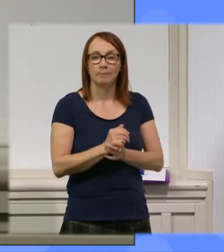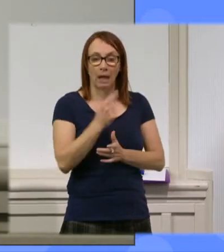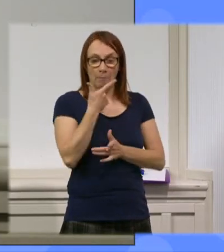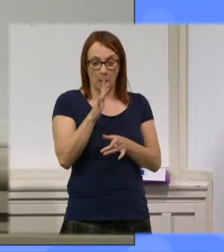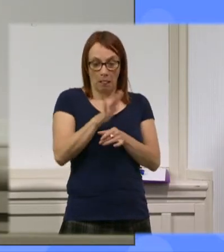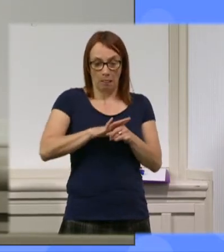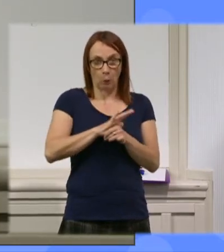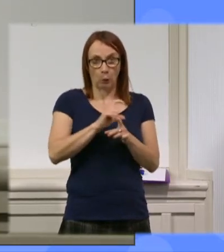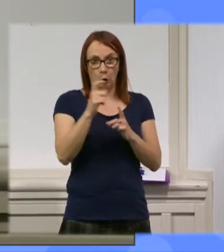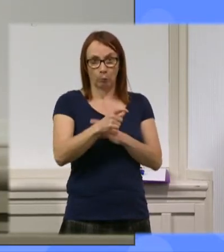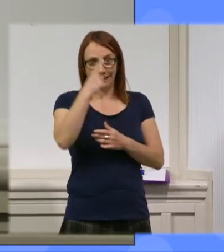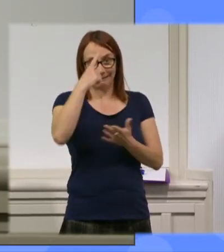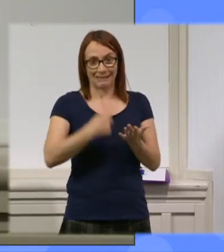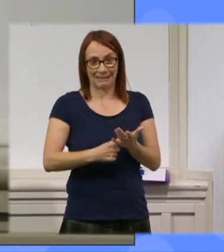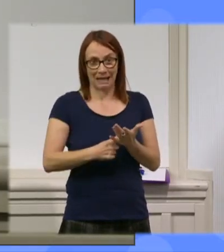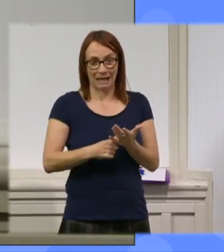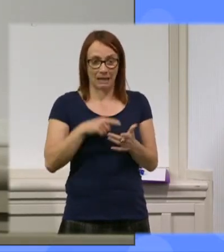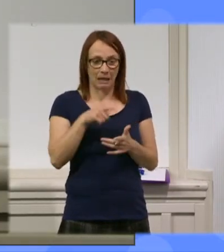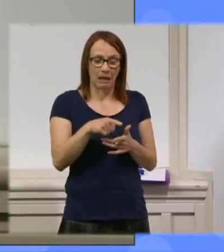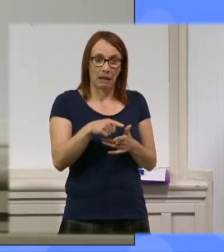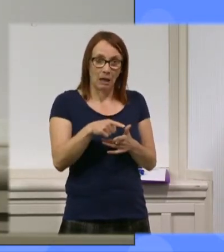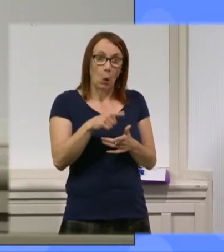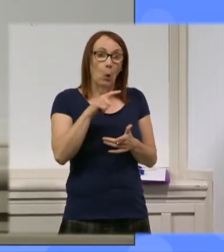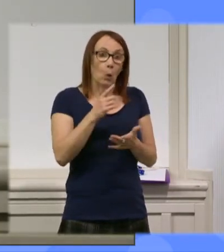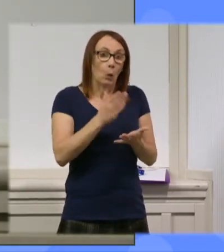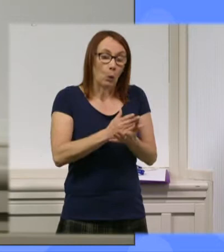their communities they tend to make fairer more sustainable decisions